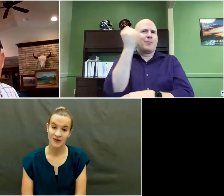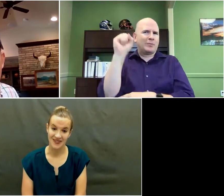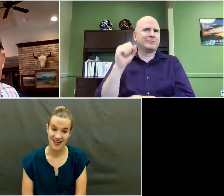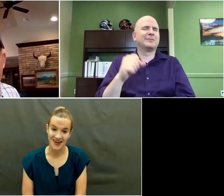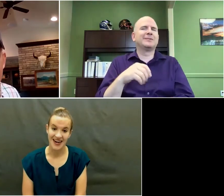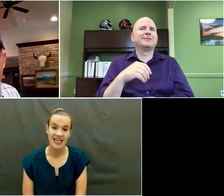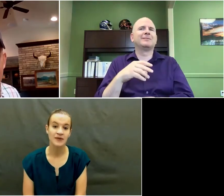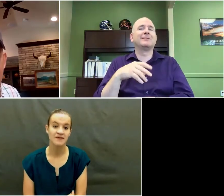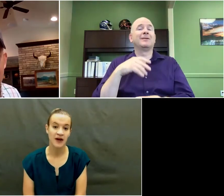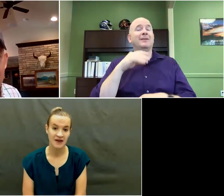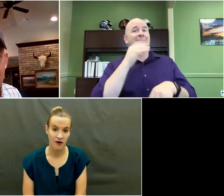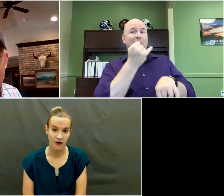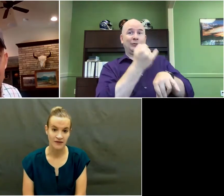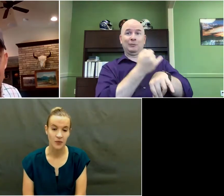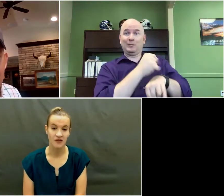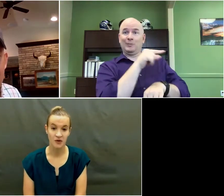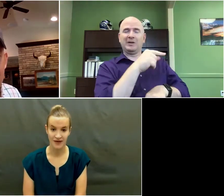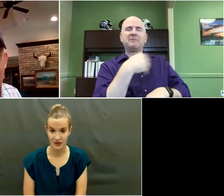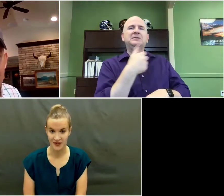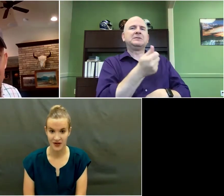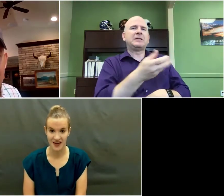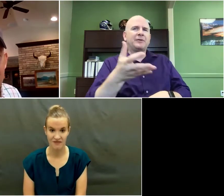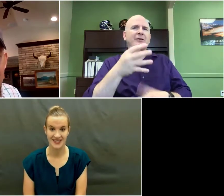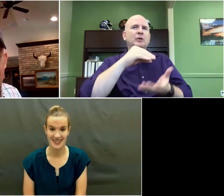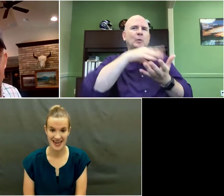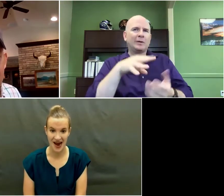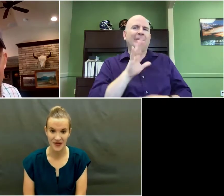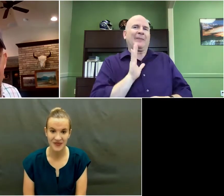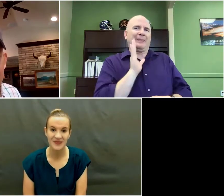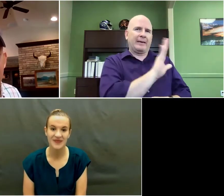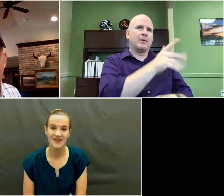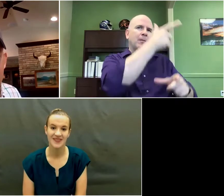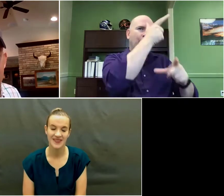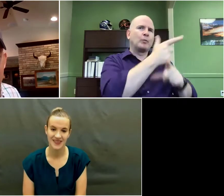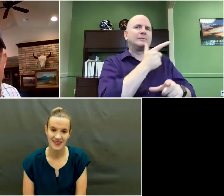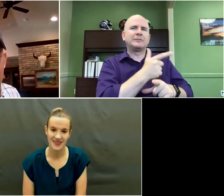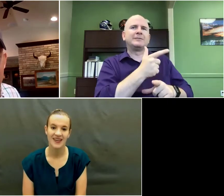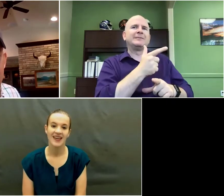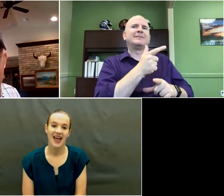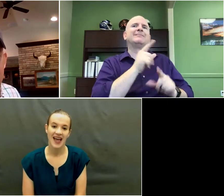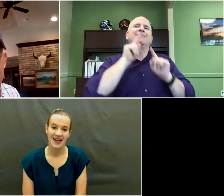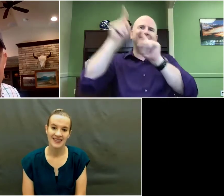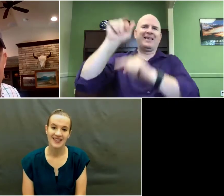was there and he was very involved with the movement, which is called Deaf President Now. And